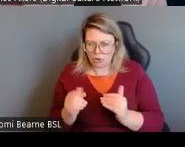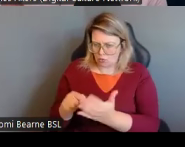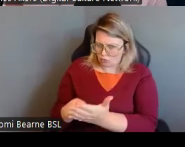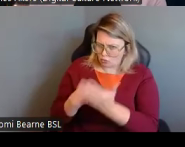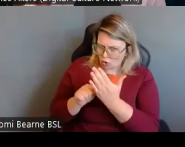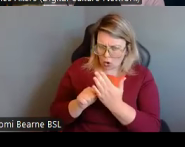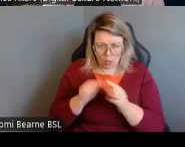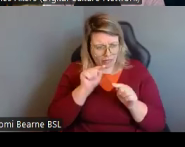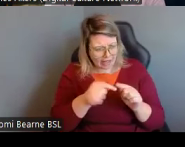on track for something.